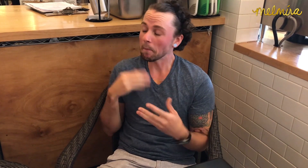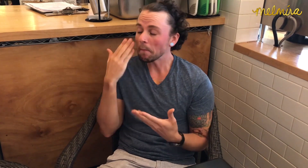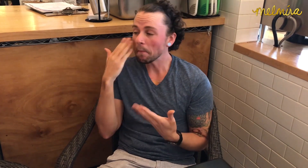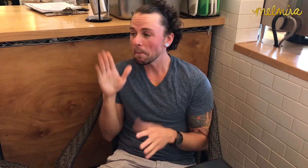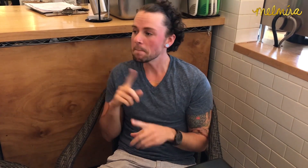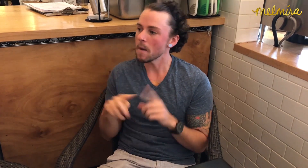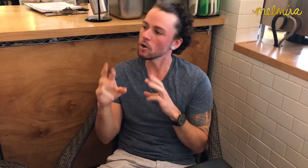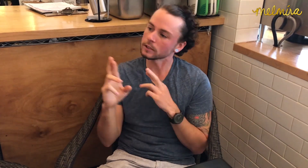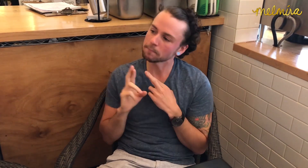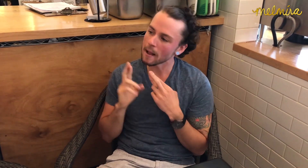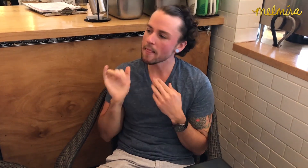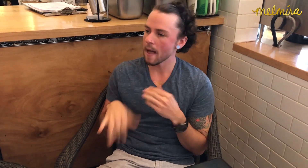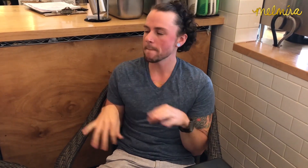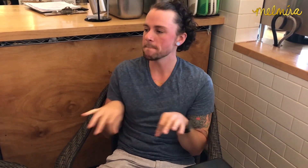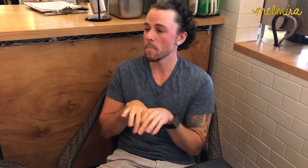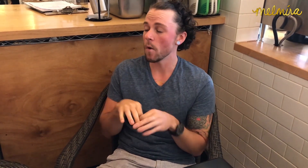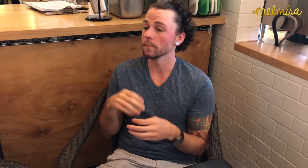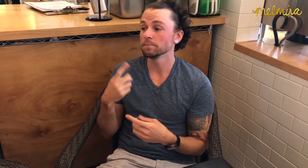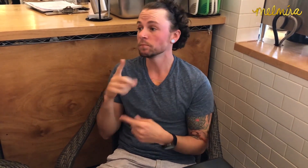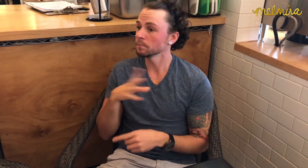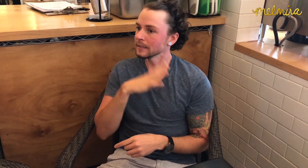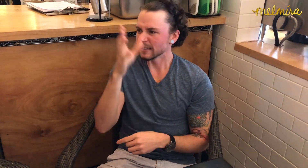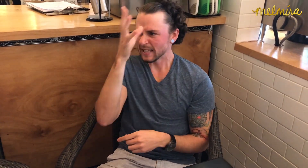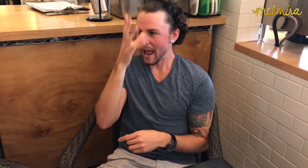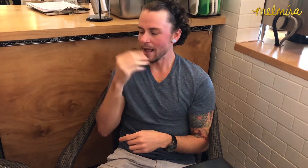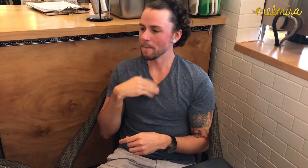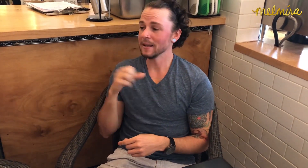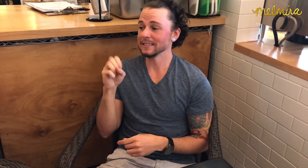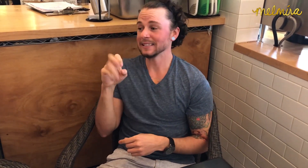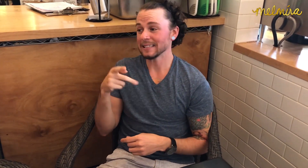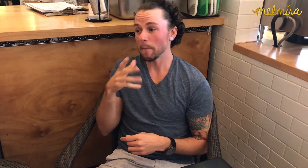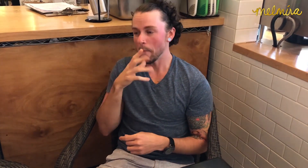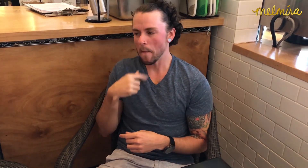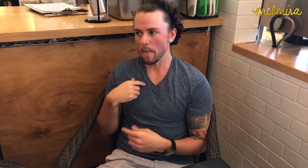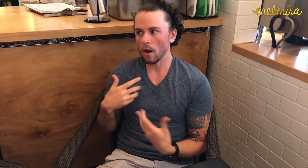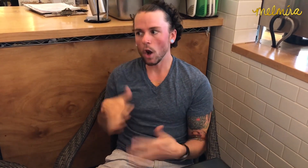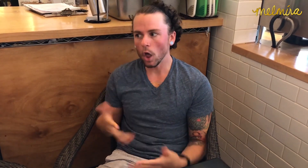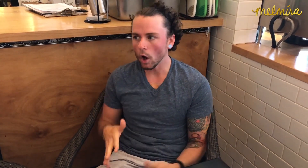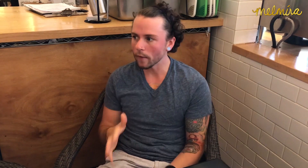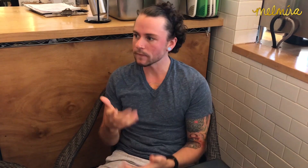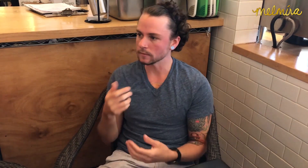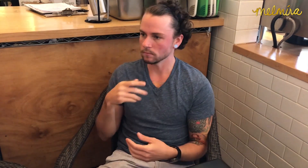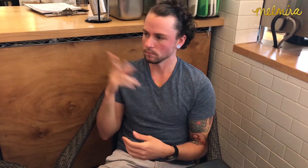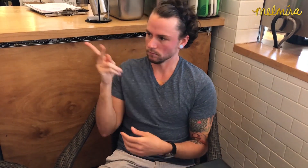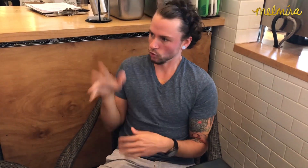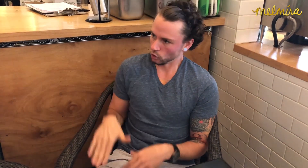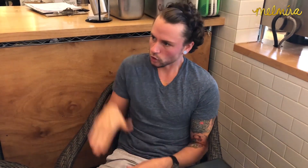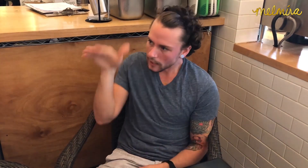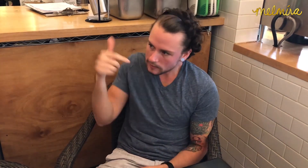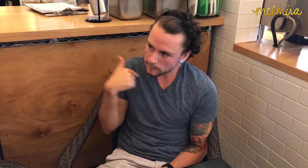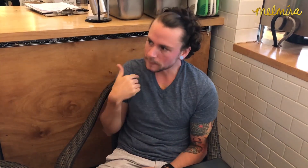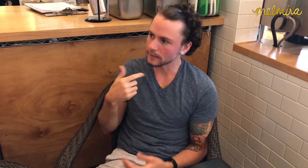on board with it. However, it's important that she respects me. When it came to my dad and my step-mom, I was really nervous.